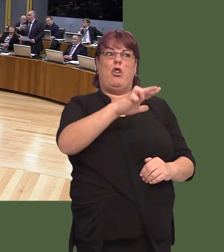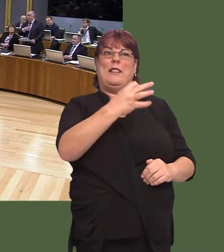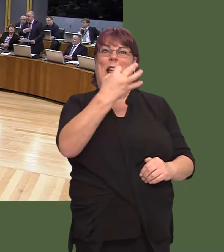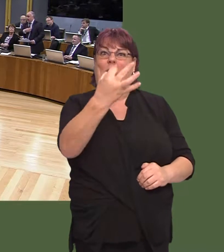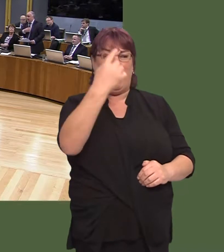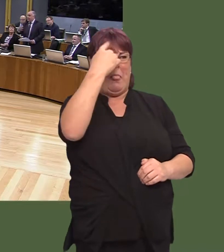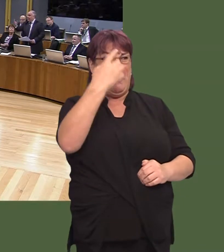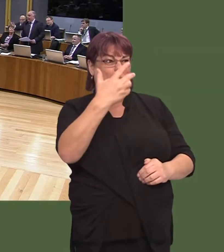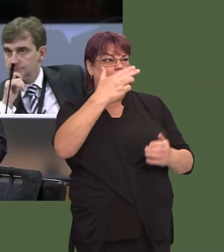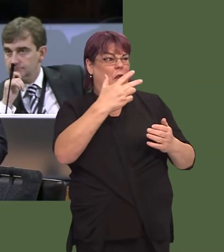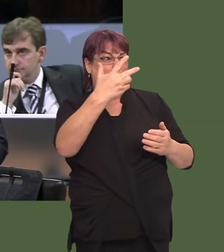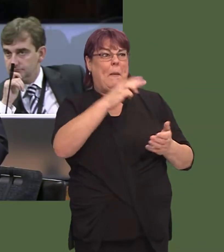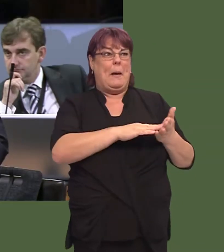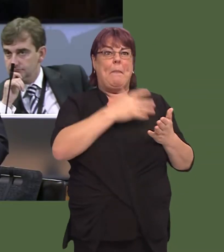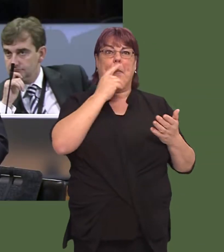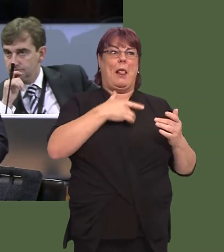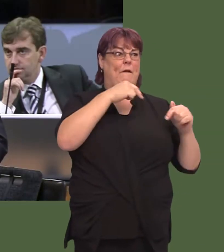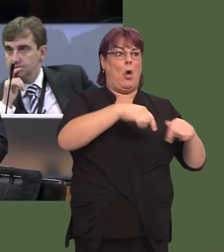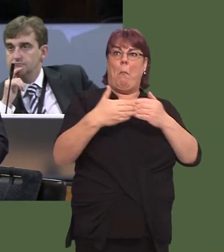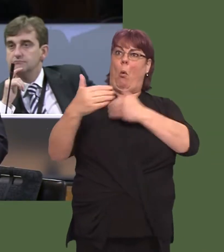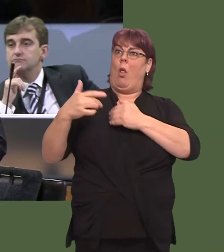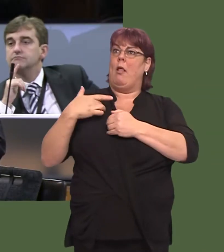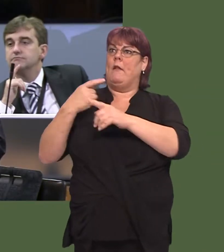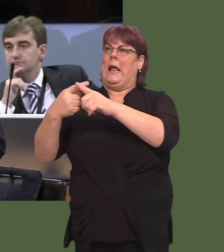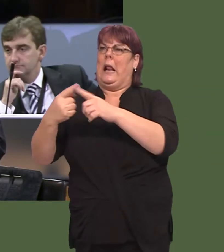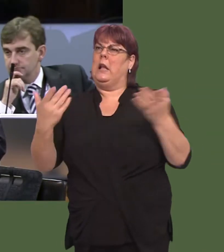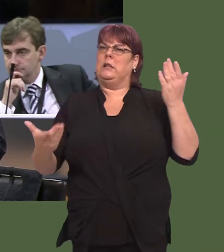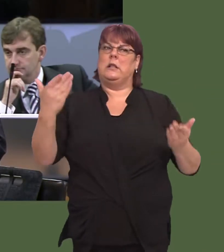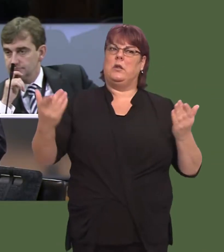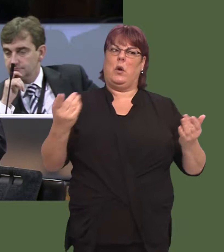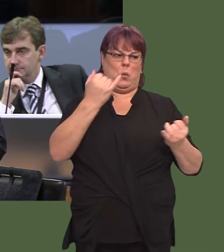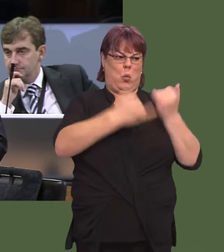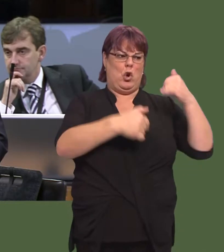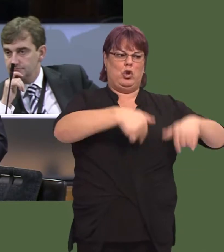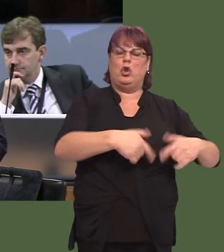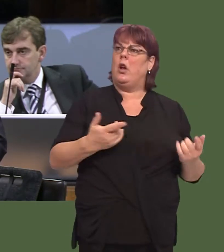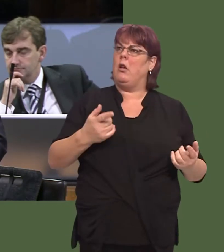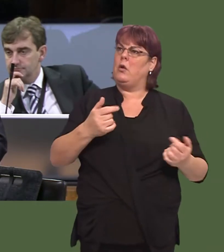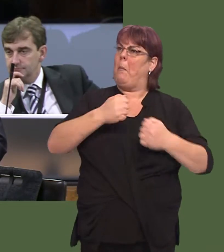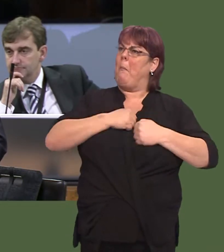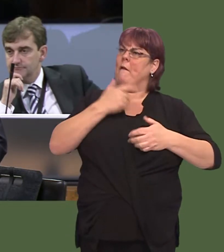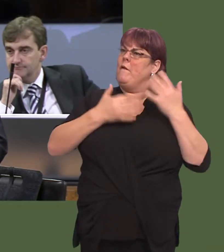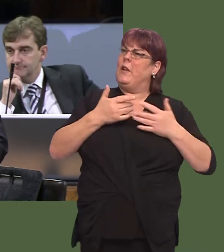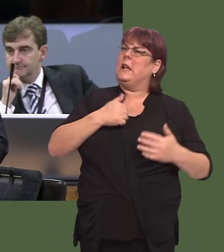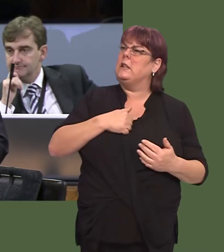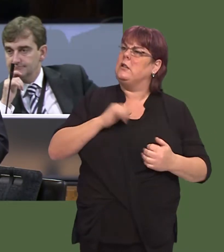Theyíre not my figures; theyíre your figures. What Iím just trying to seek from you, First Minister, is some ability to have confidence.